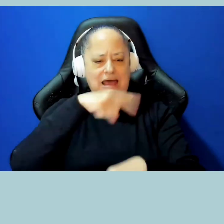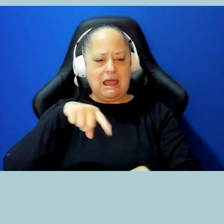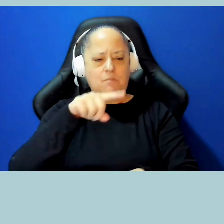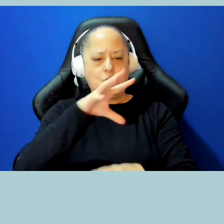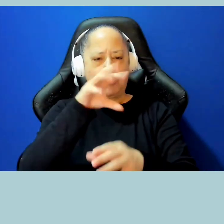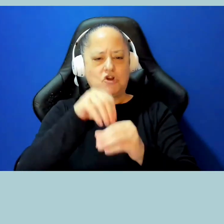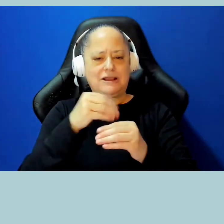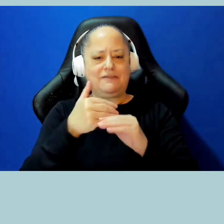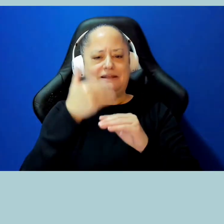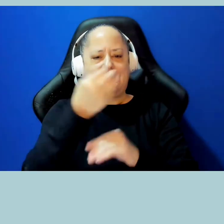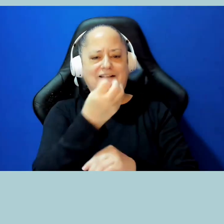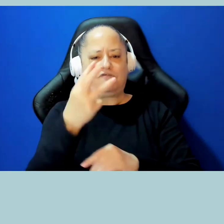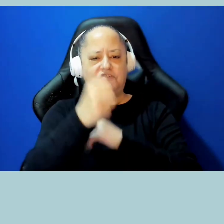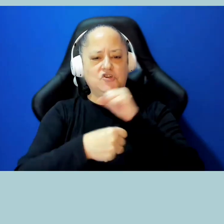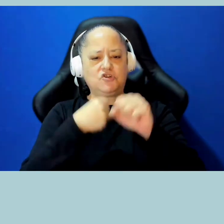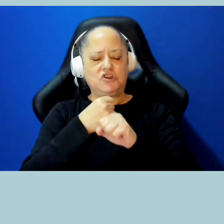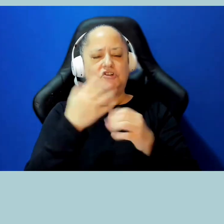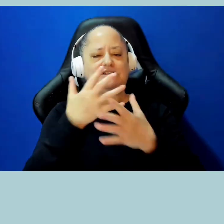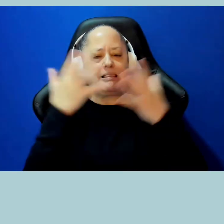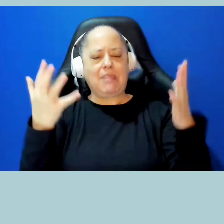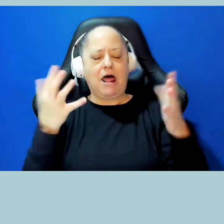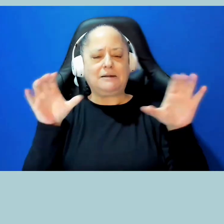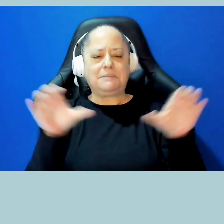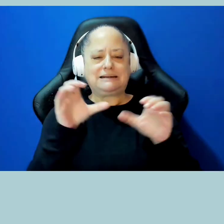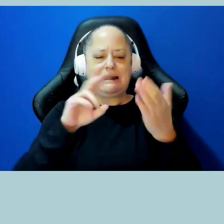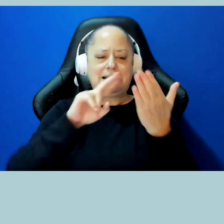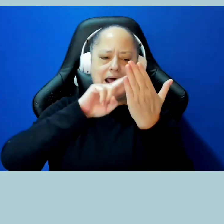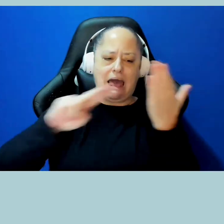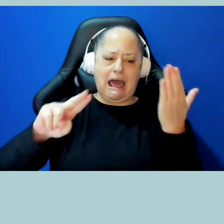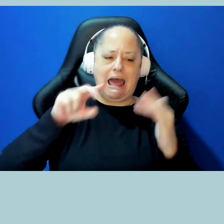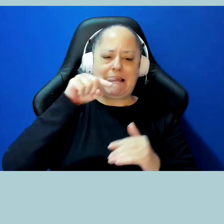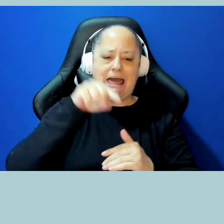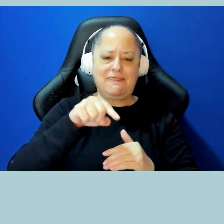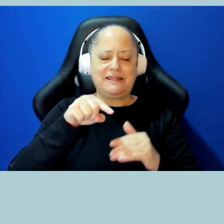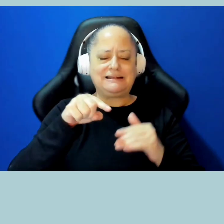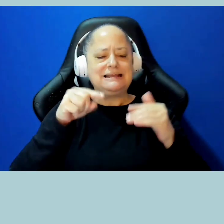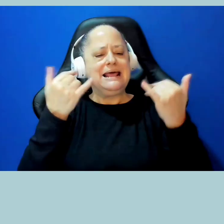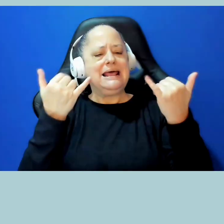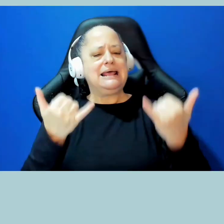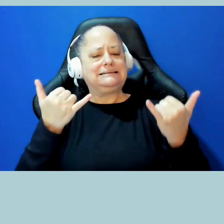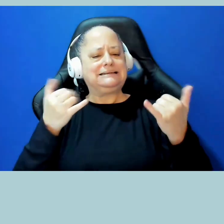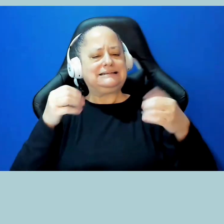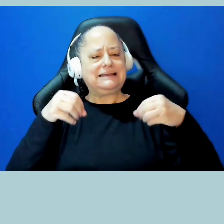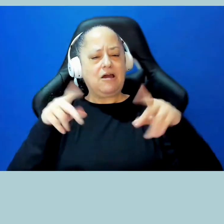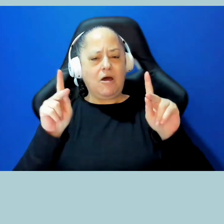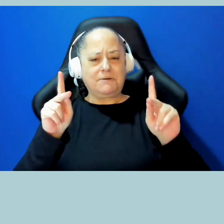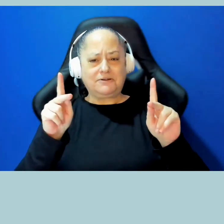few years there's a lot that can be done to highlight this so that existing opportunities get the focus